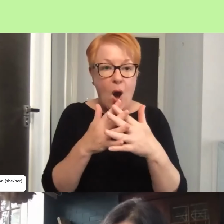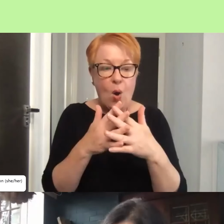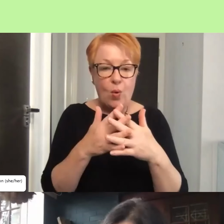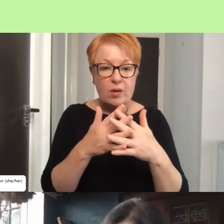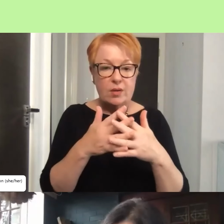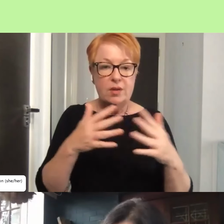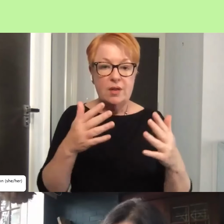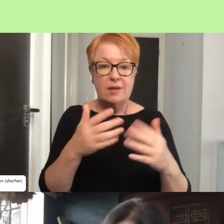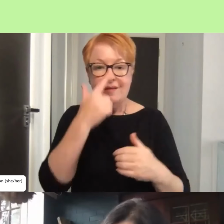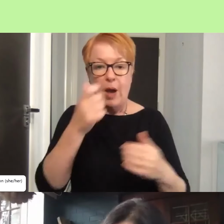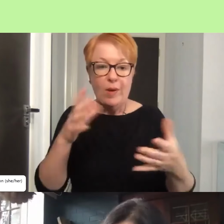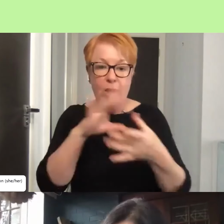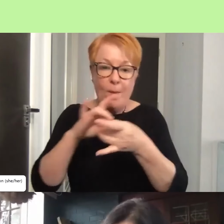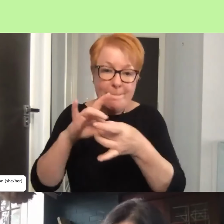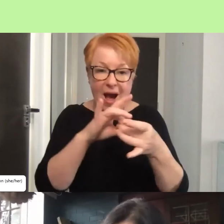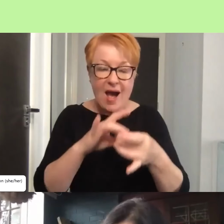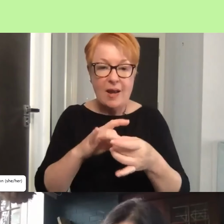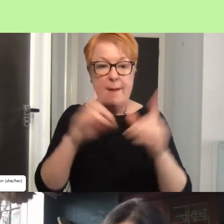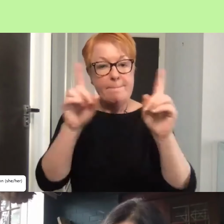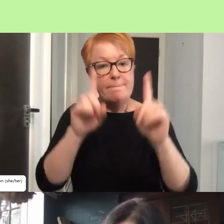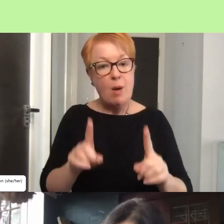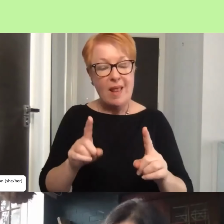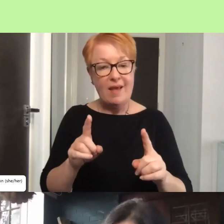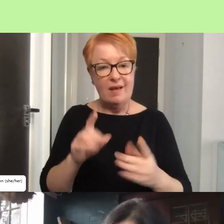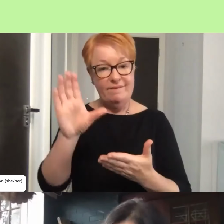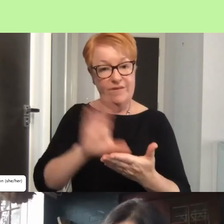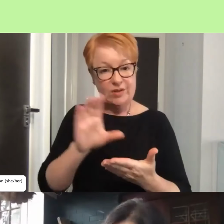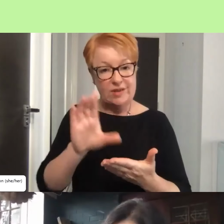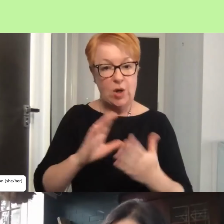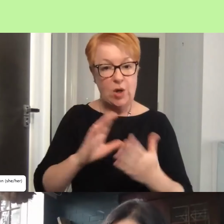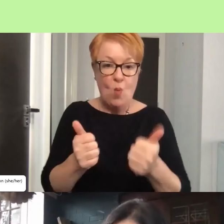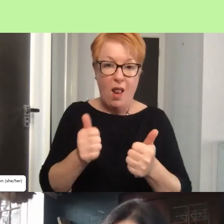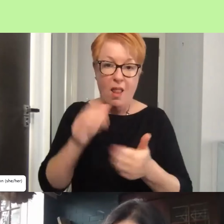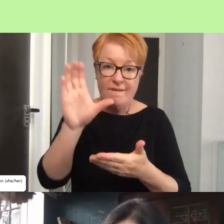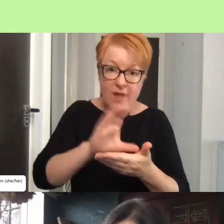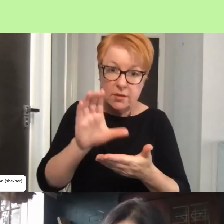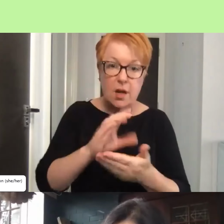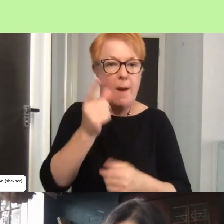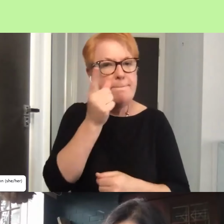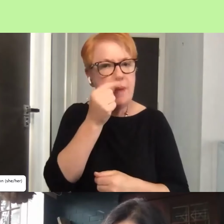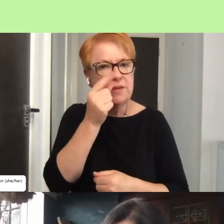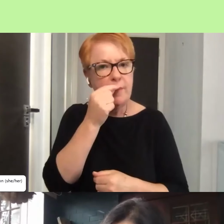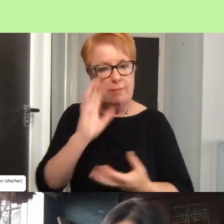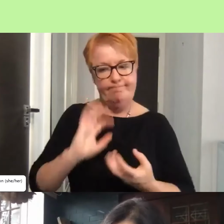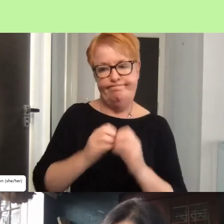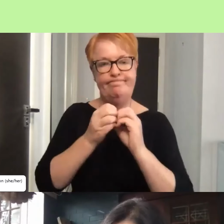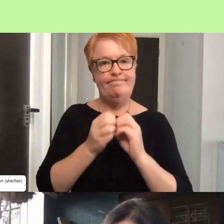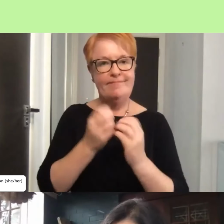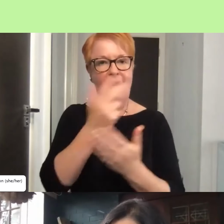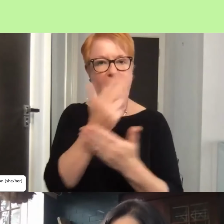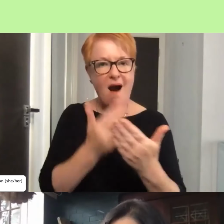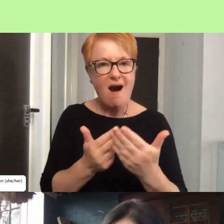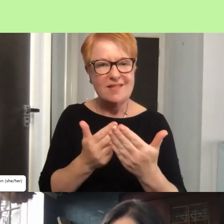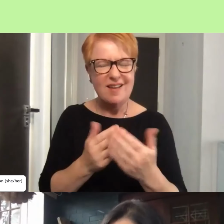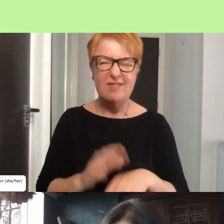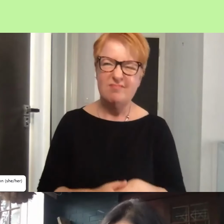of publicly funded- well-funded possibilities of making art but producing rather boring art at that time.